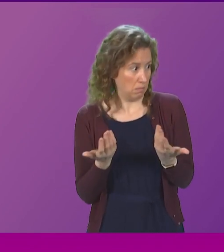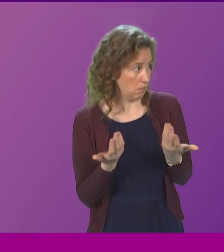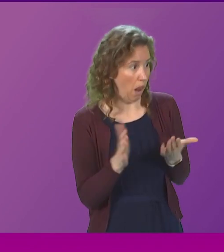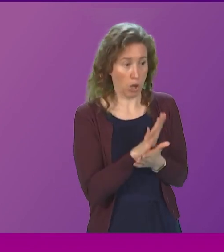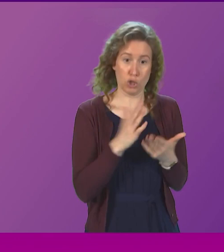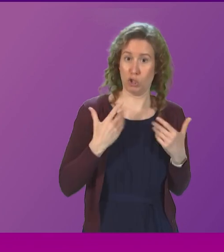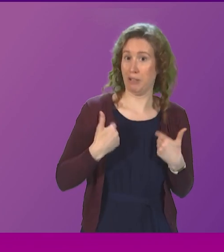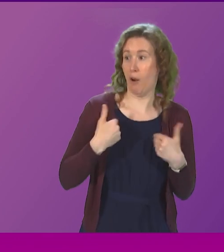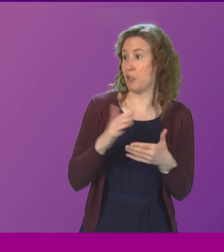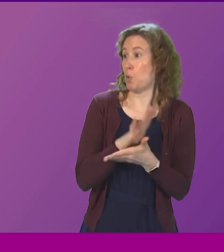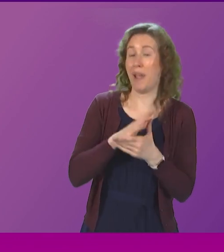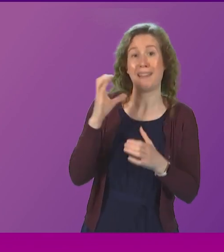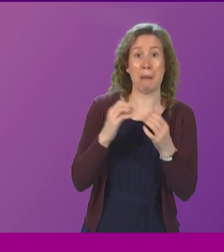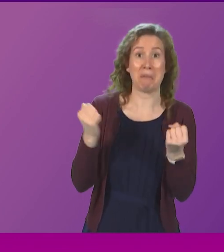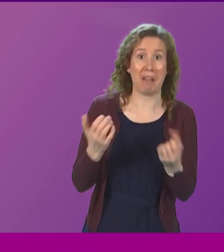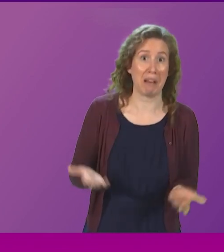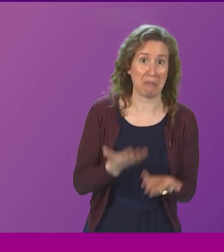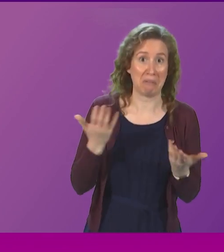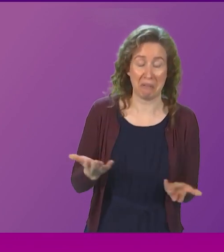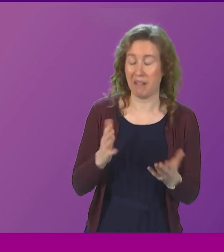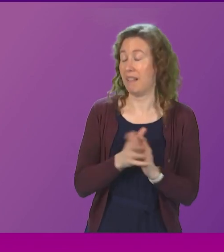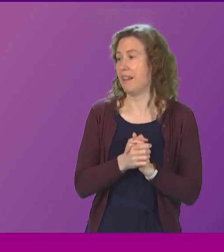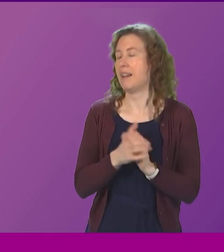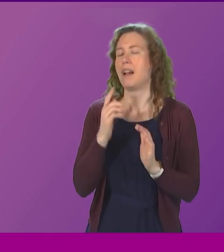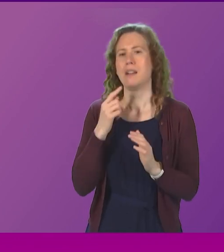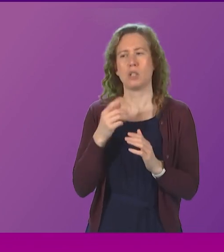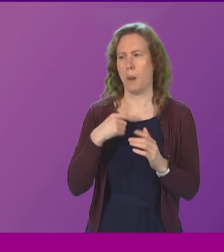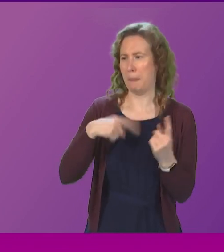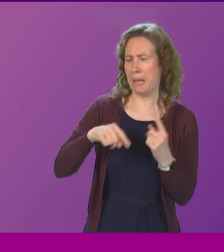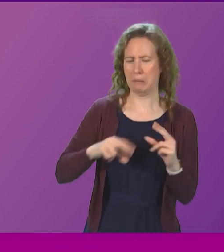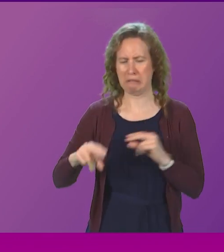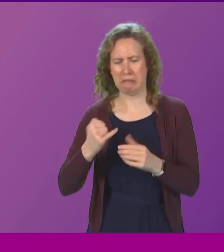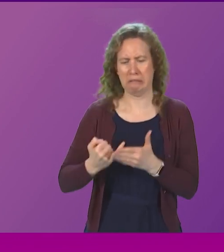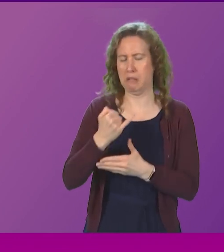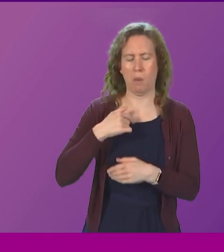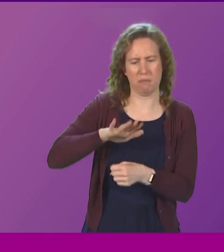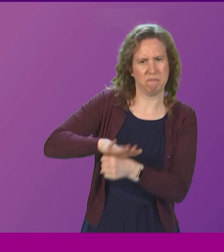FOI laws are flouted, dissent is suppressed and problems are swept under the carpet.